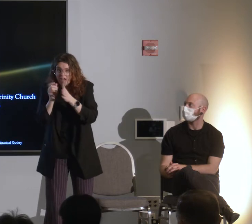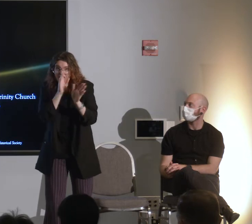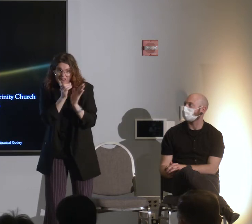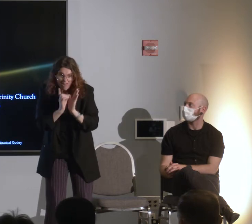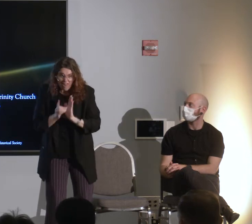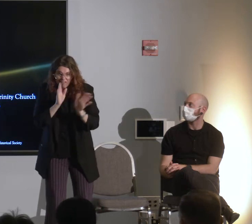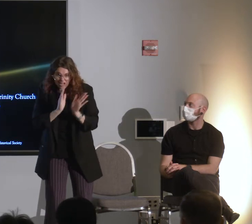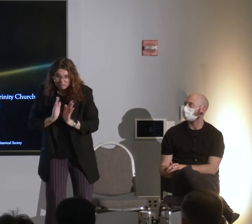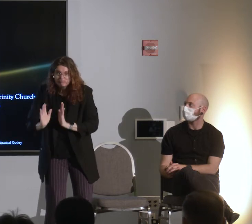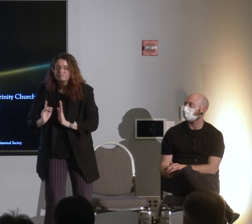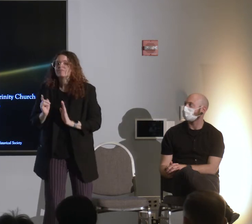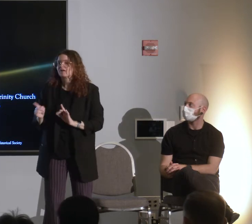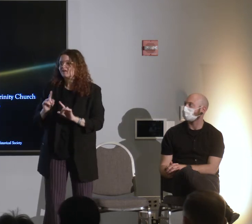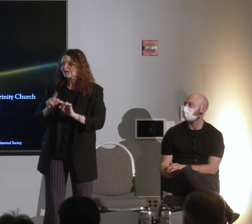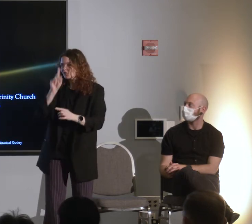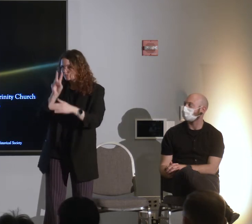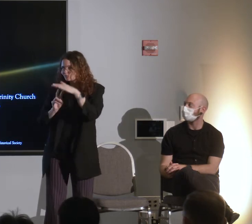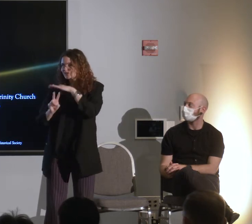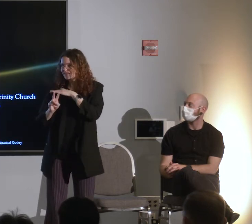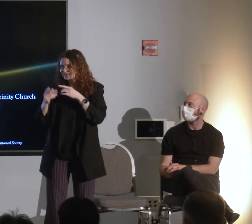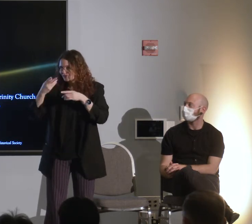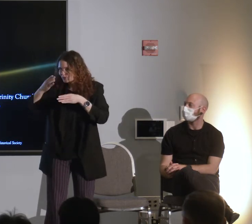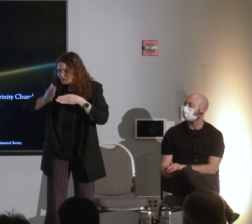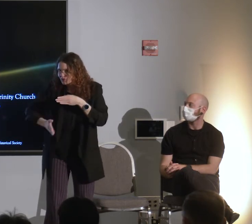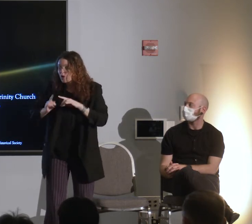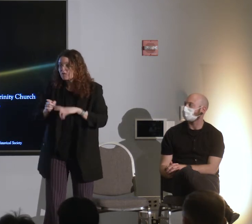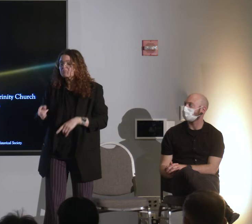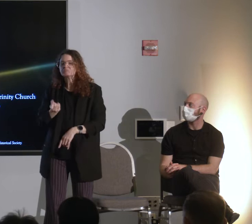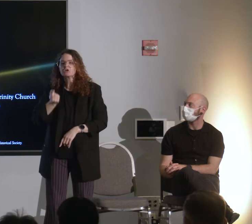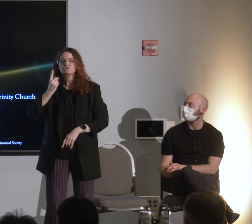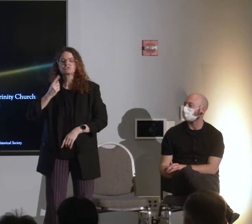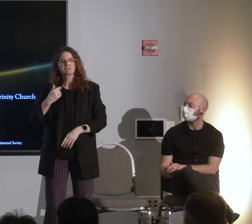Though Richardson could hardly predict the outcome, he did understand that the freshly opened letter he